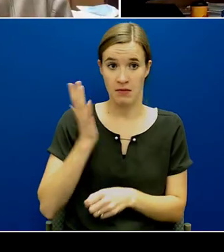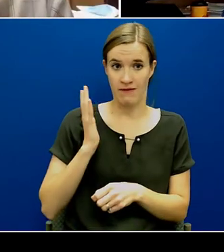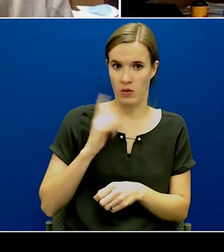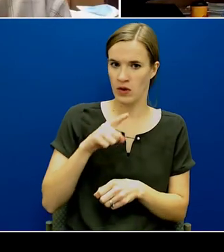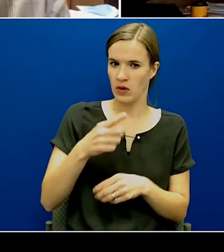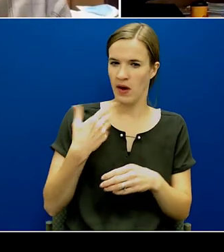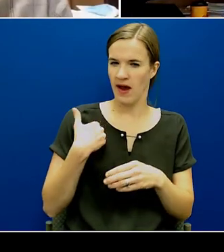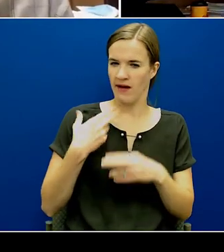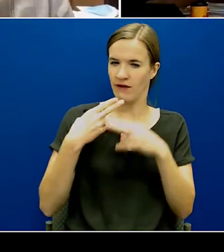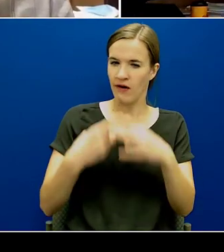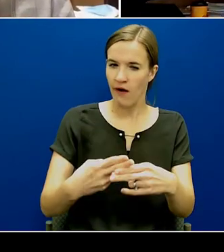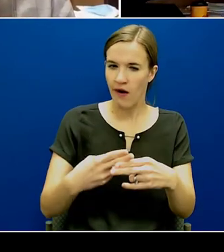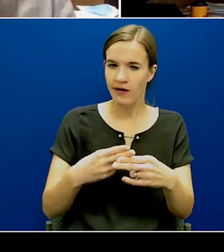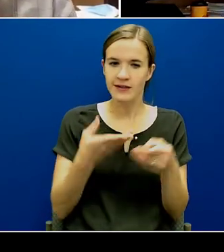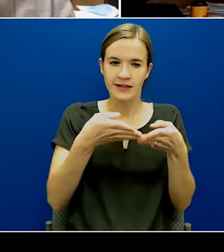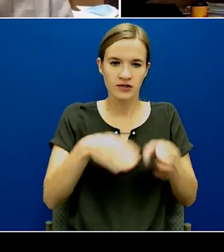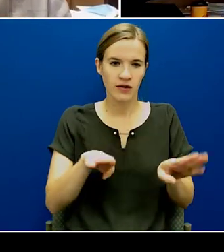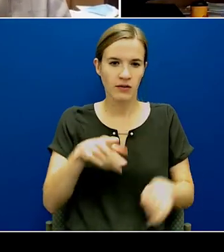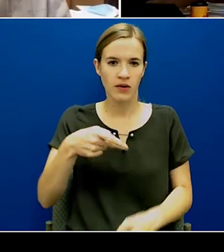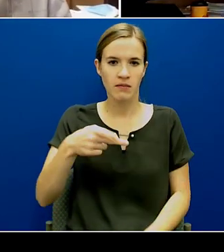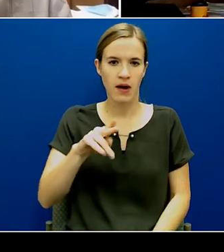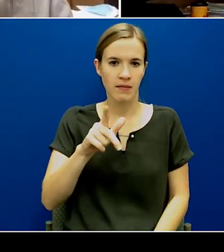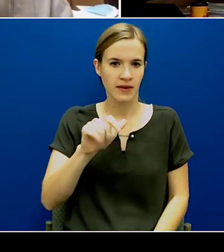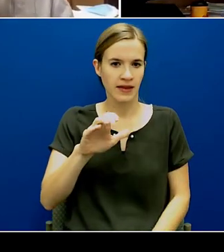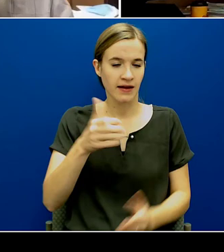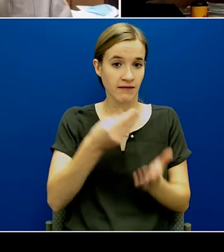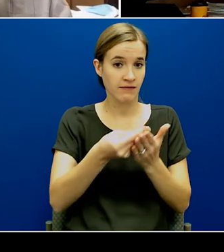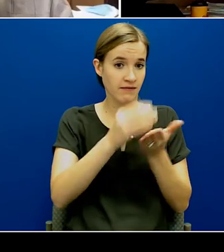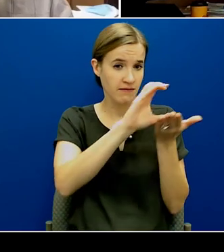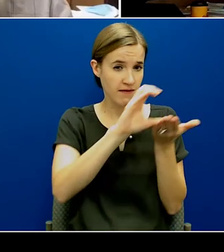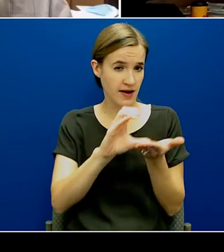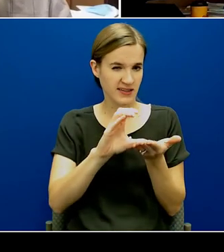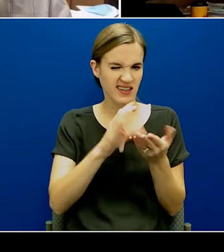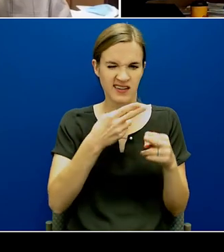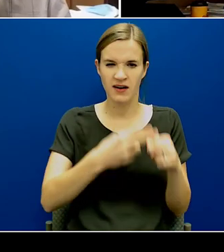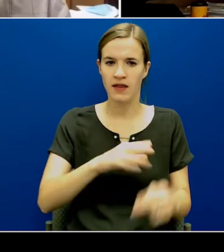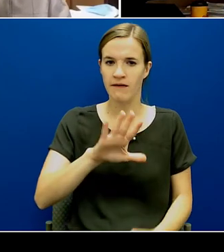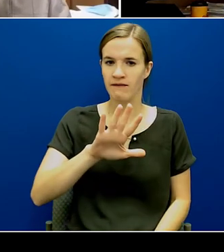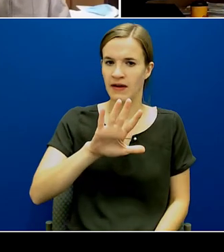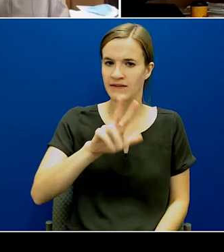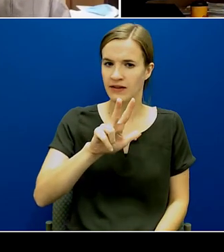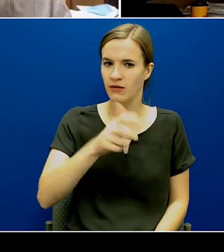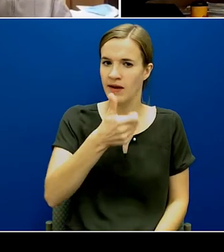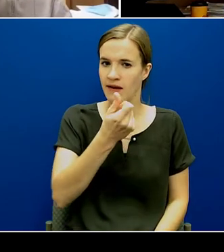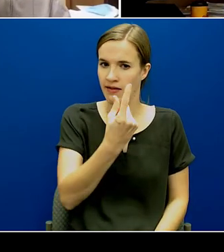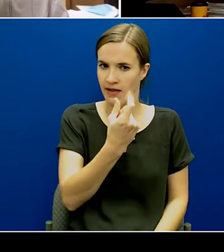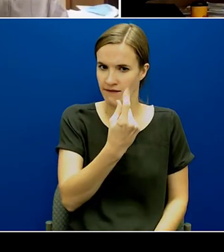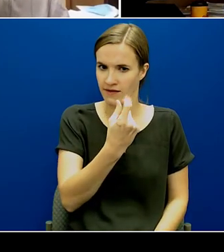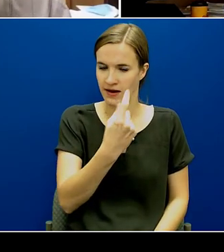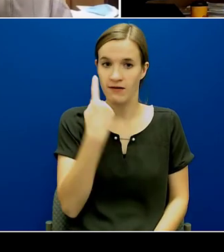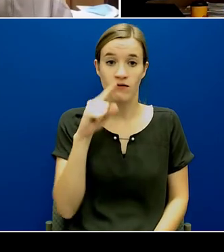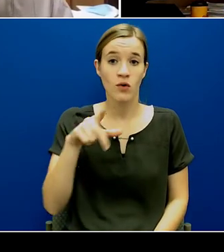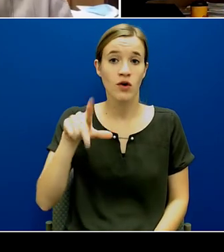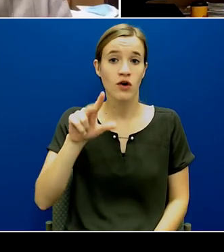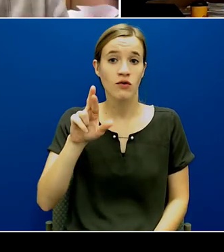transportation, even though we would argue as people with a disability, that we're members of the general public, too. But you used to